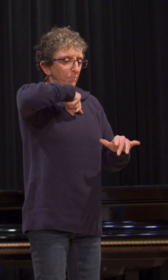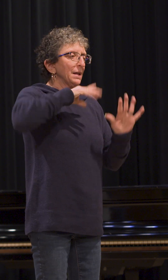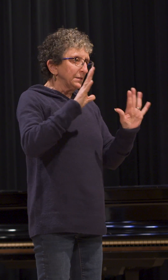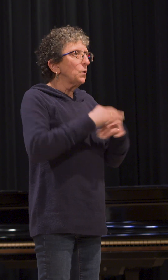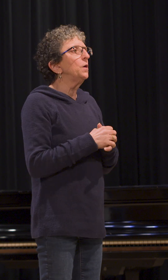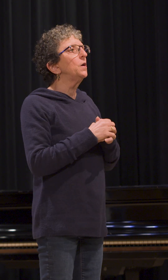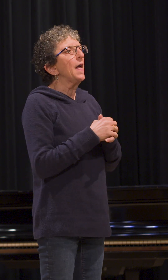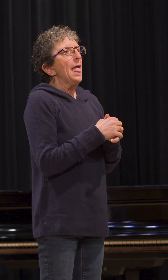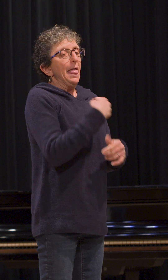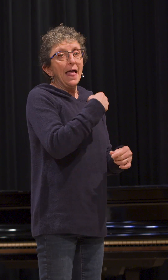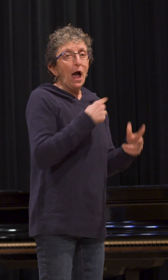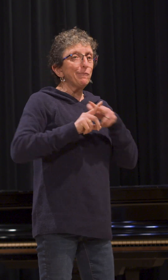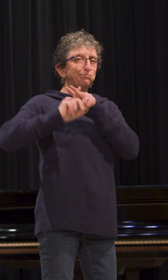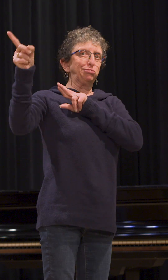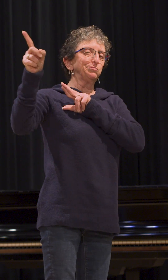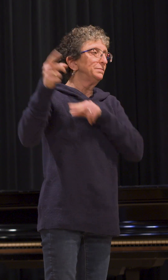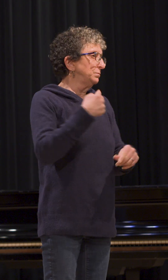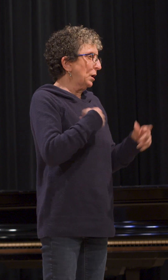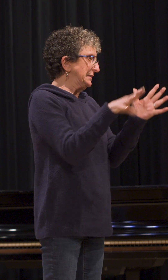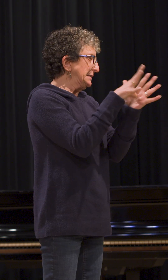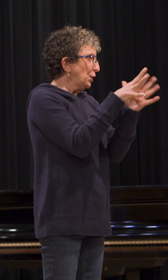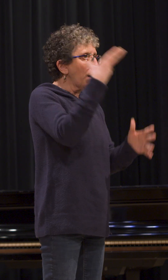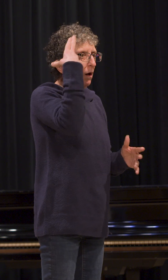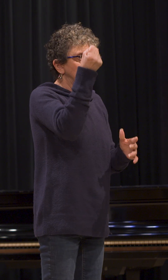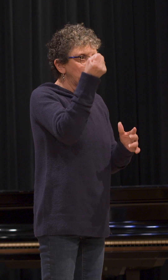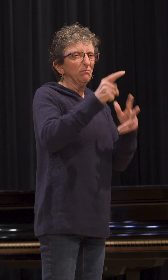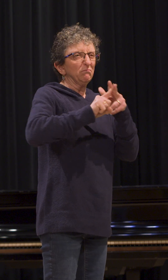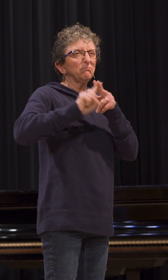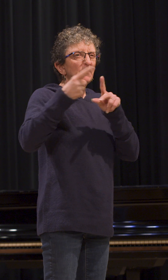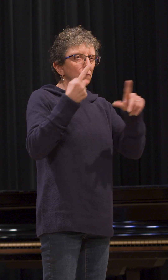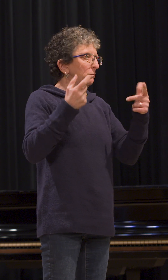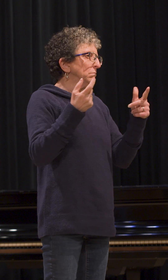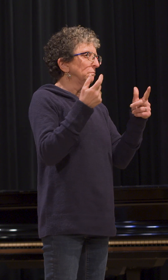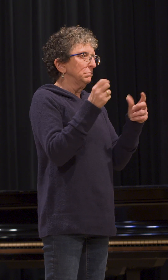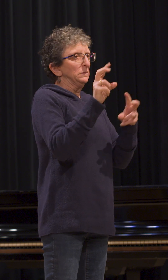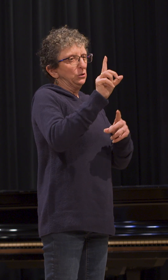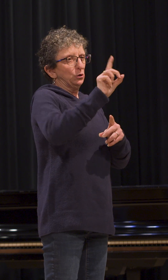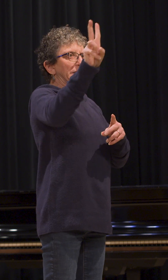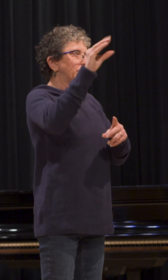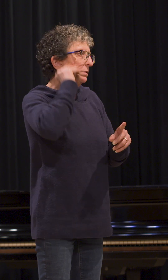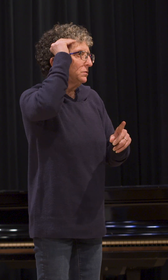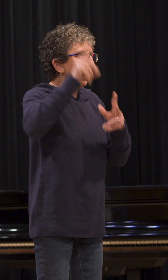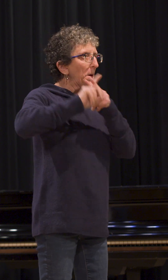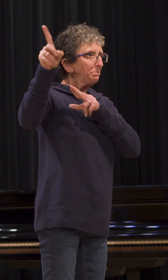My adoptive parents couldn't conceive. And when I was a senior in high school,